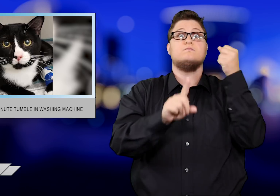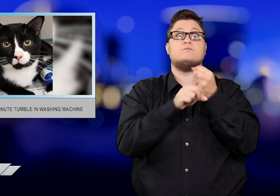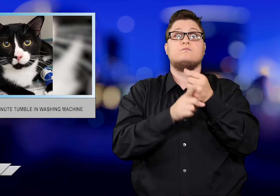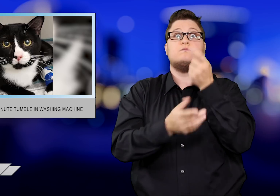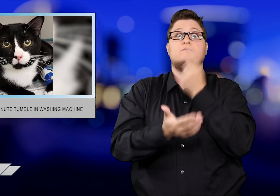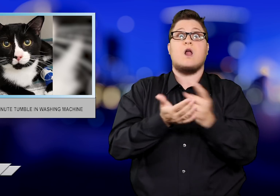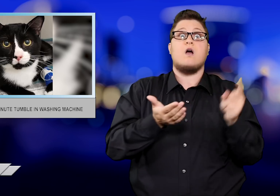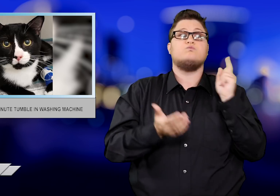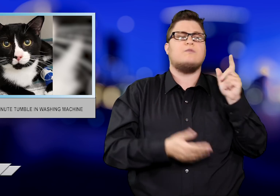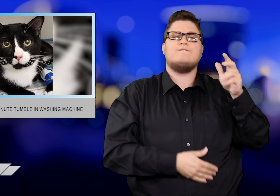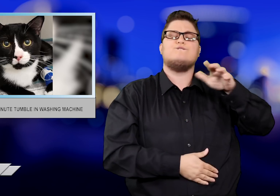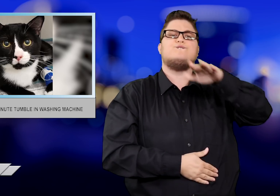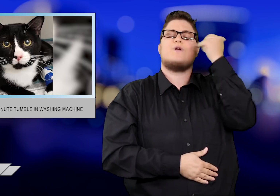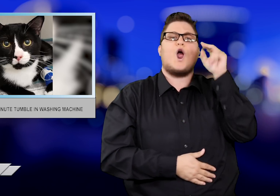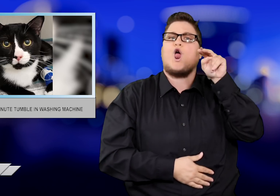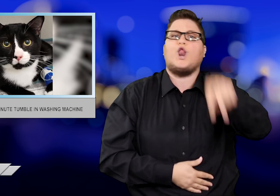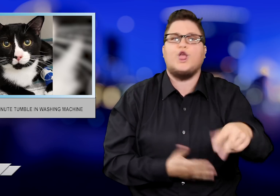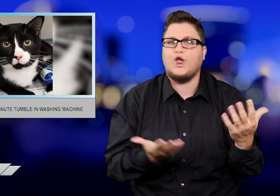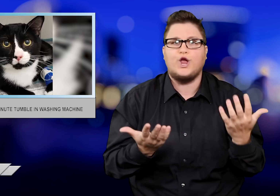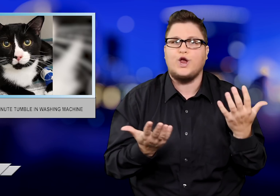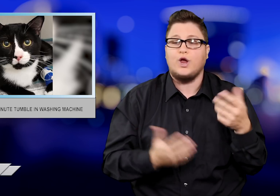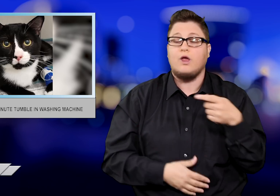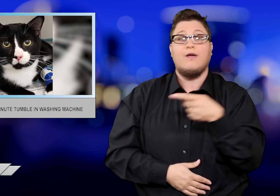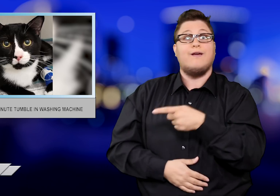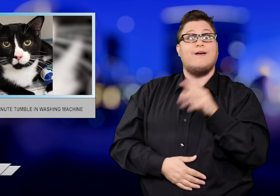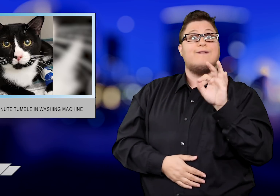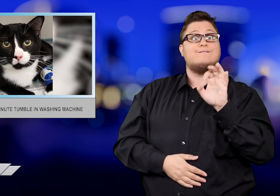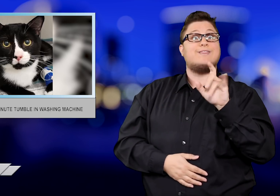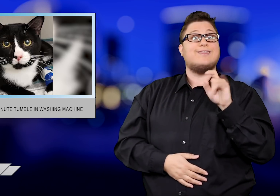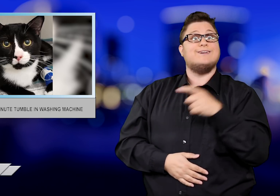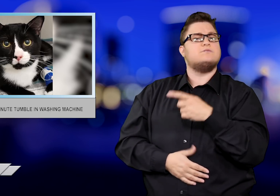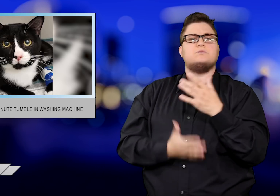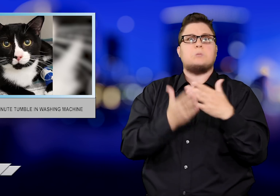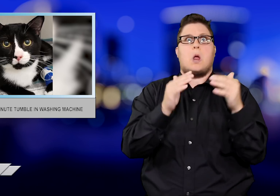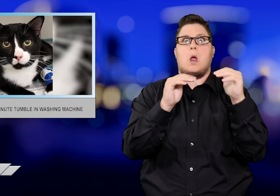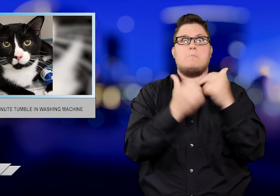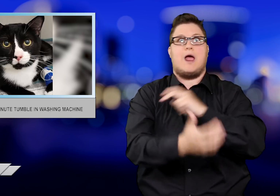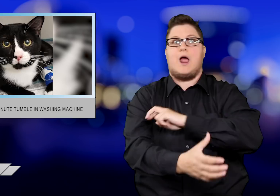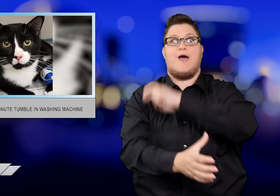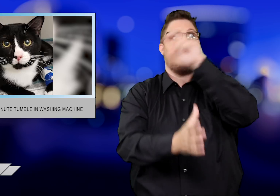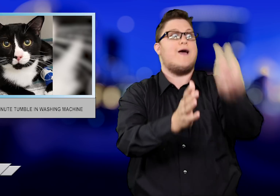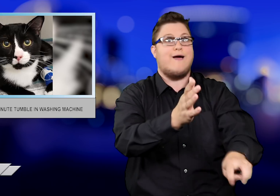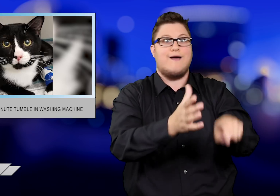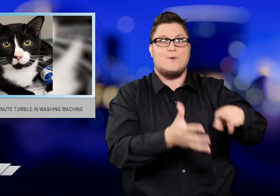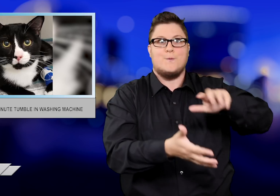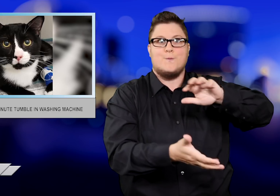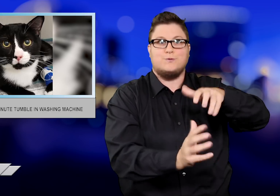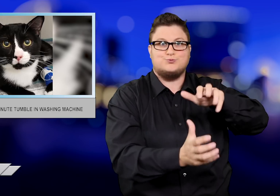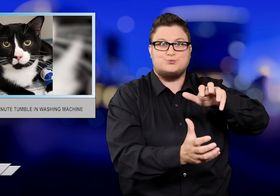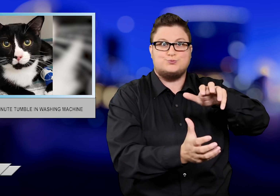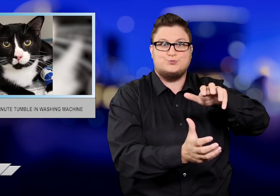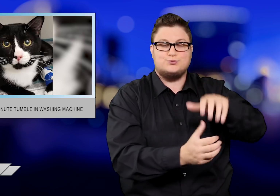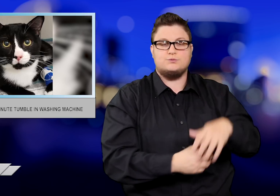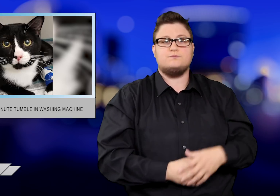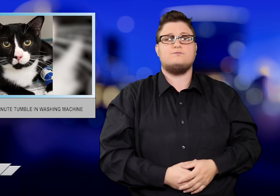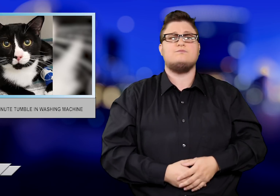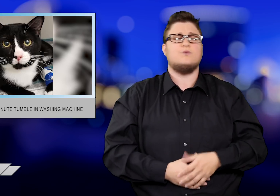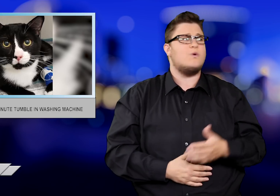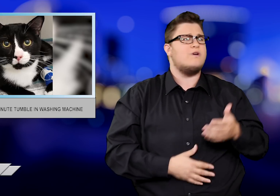But last week she forgot and Felix somehow found his way inside the washer.